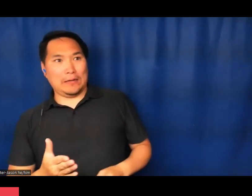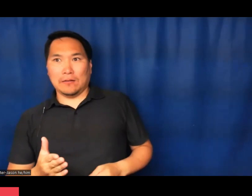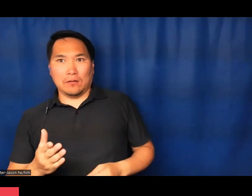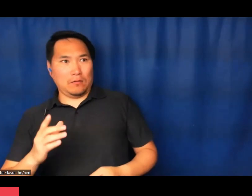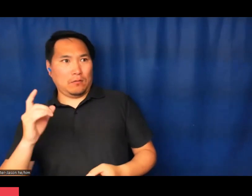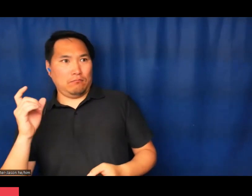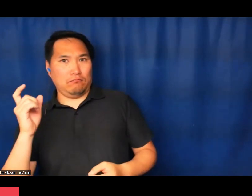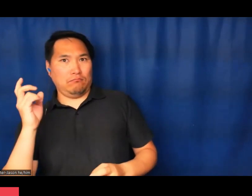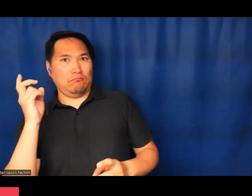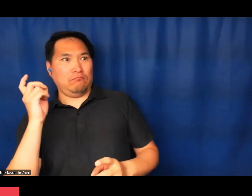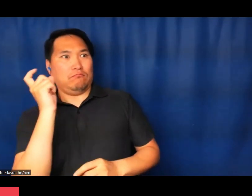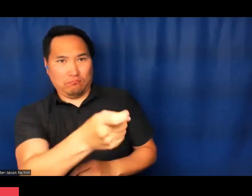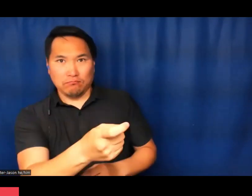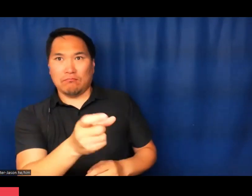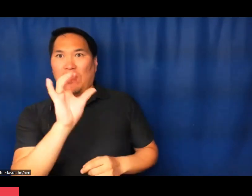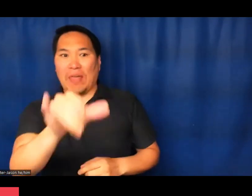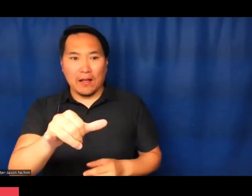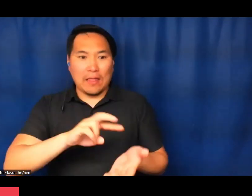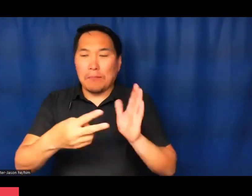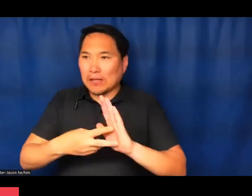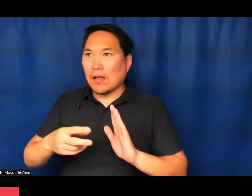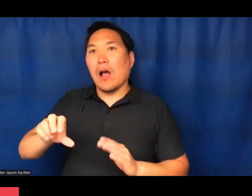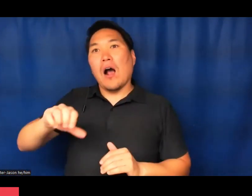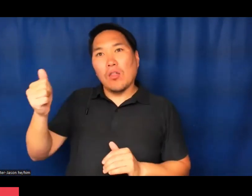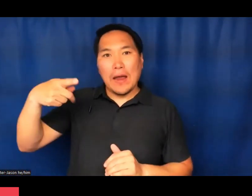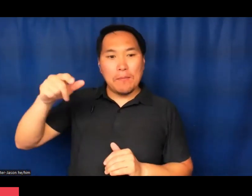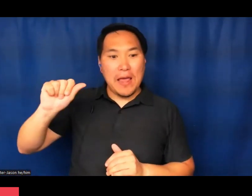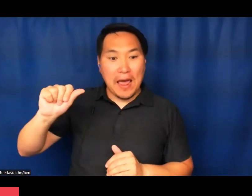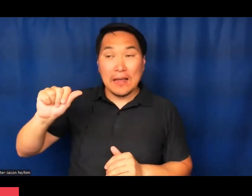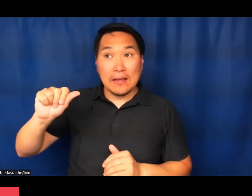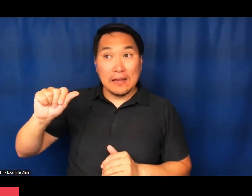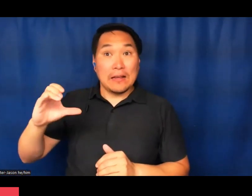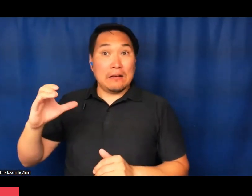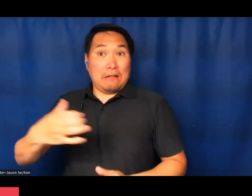to bring similar types of APA claims against the administration on other spurious grounds